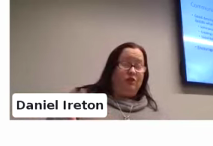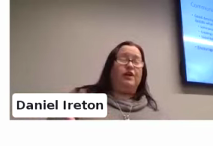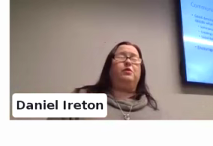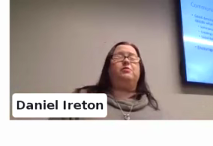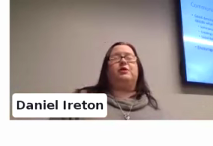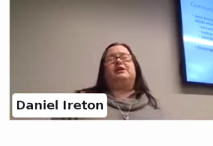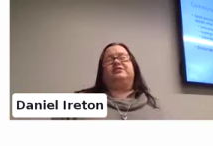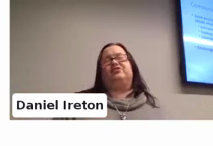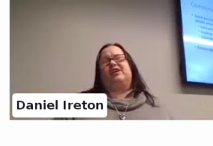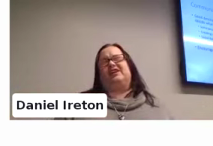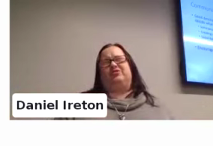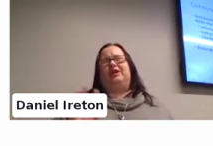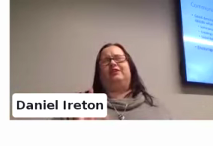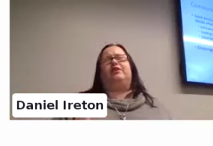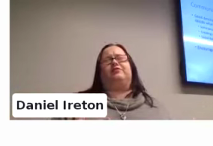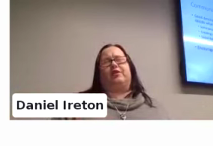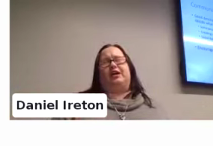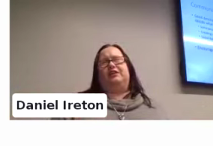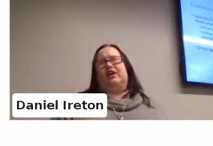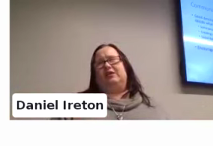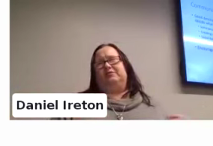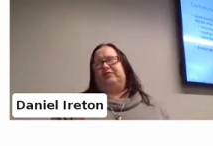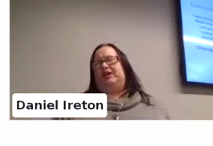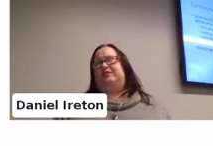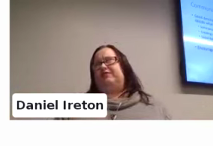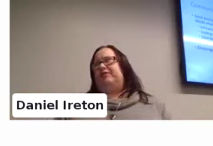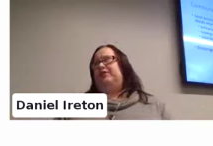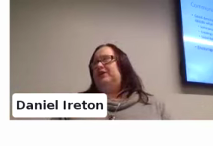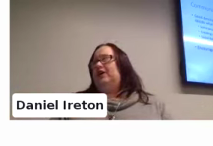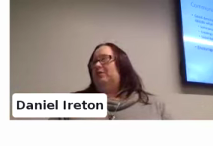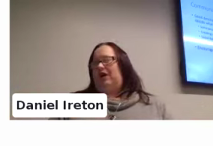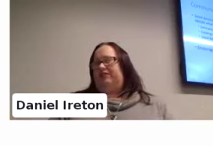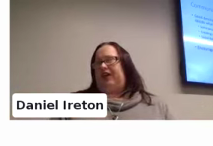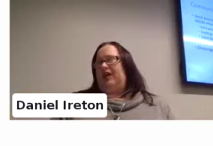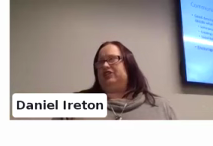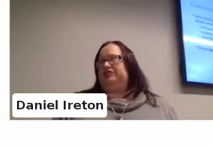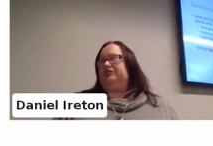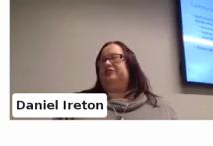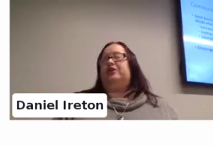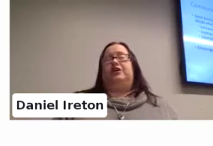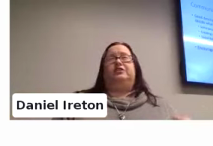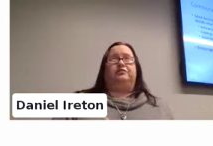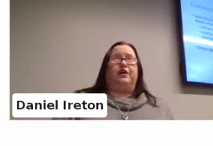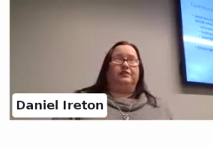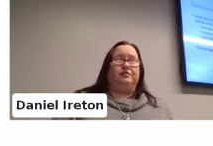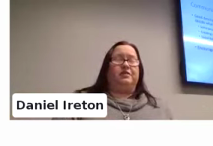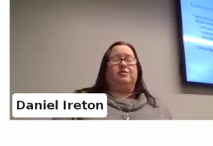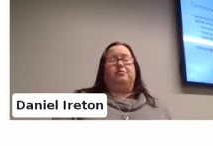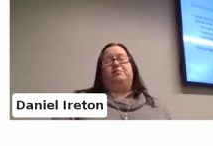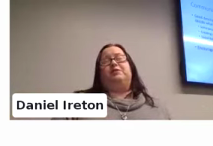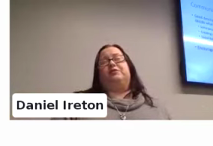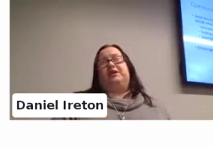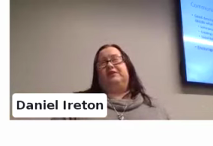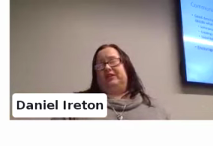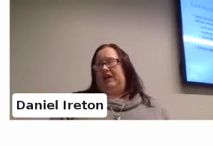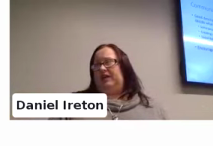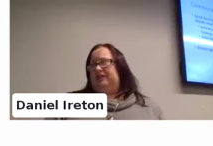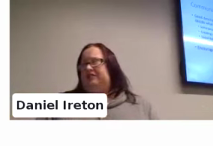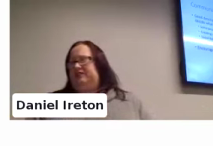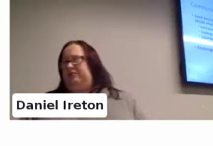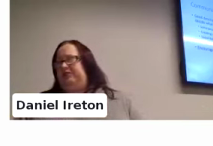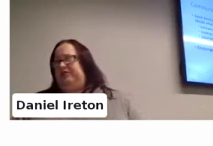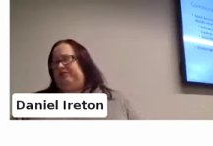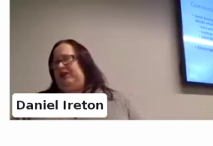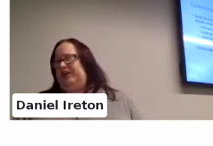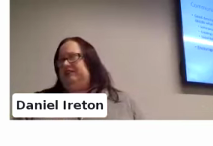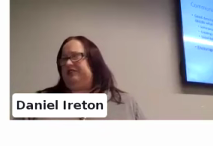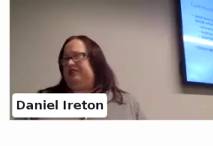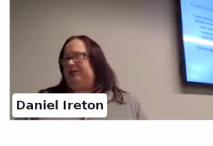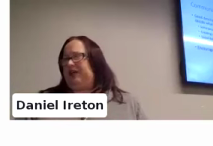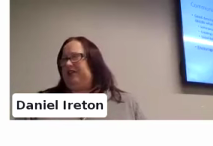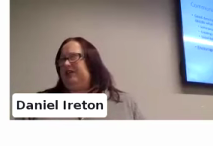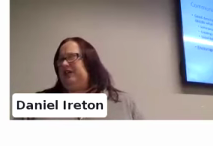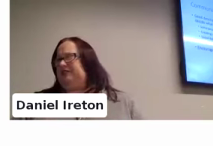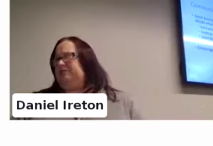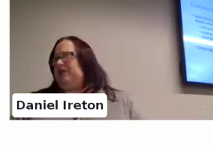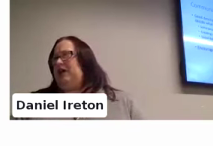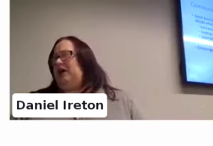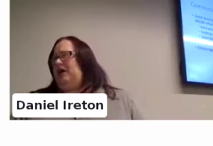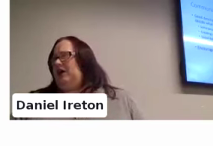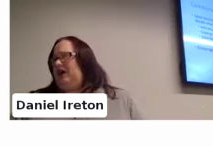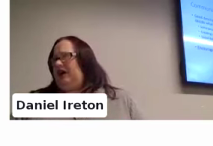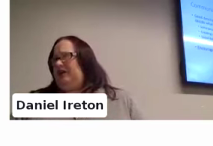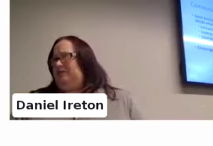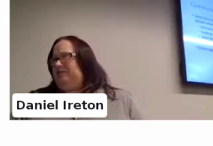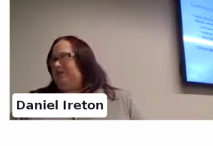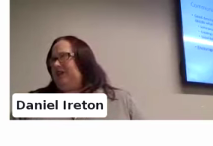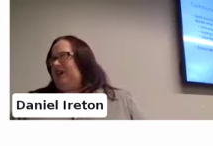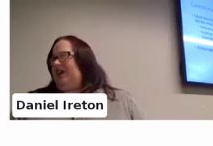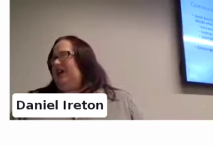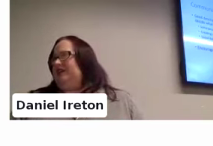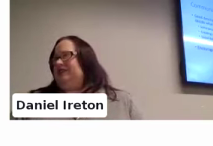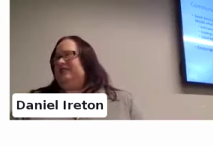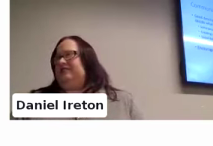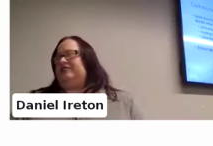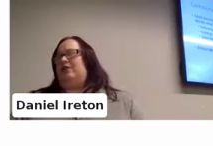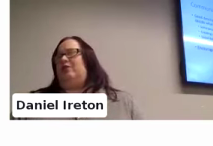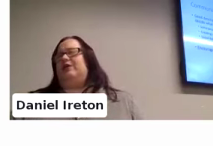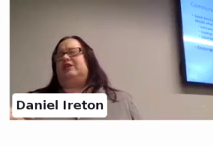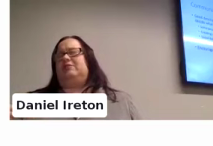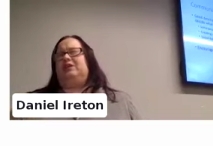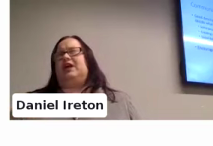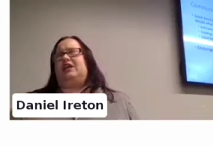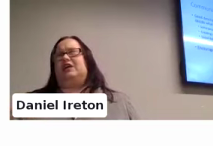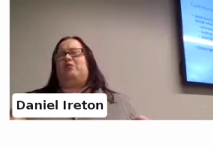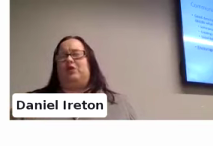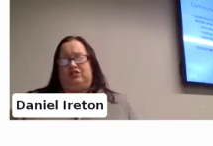We want people to find something that no matter what their disability is, is going to work for them.